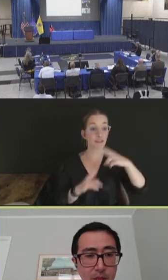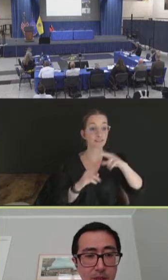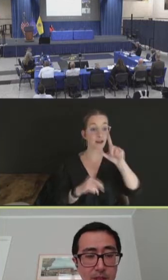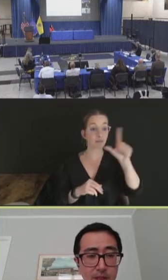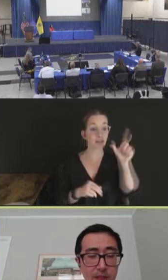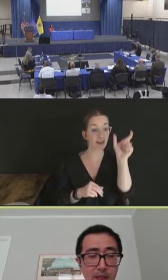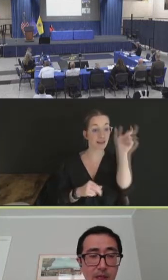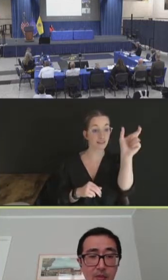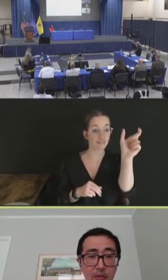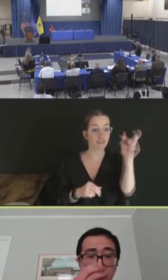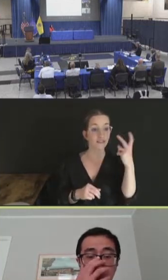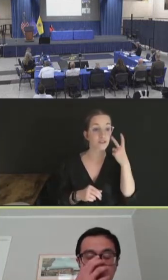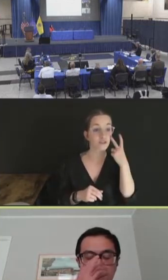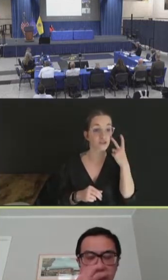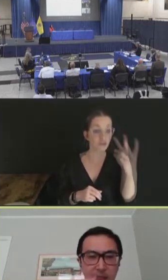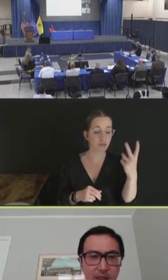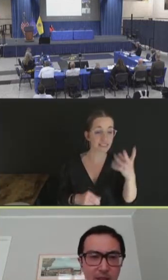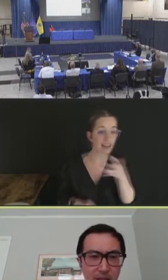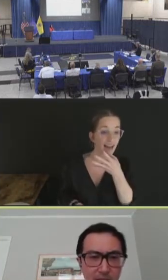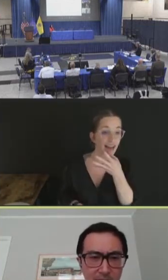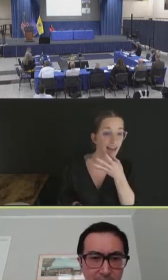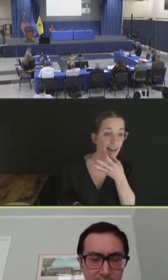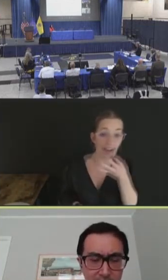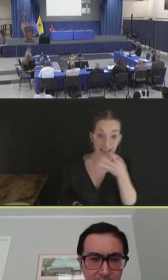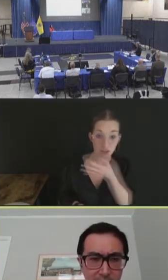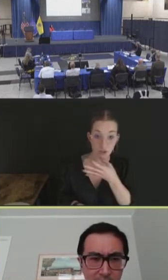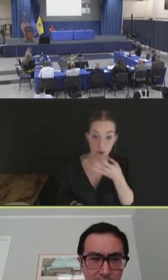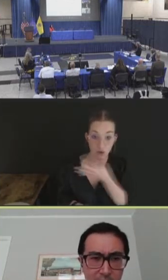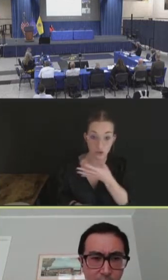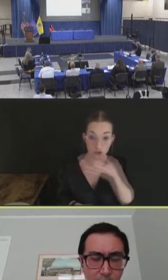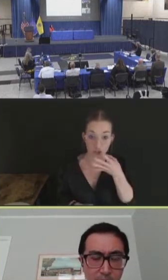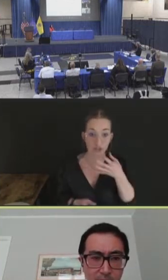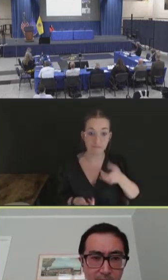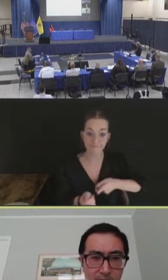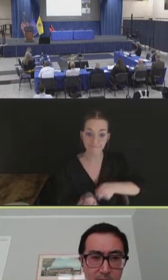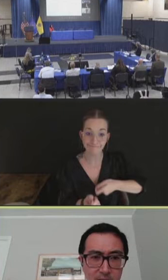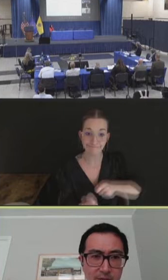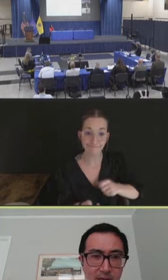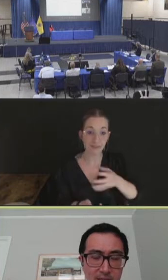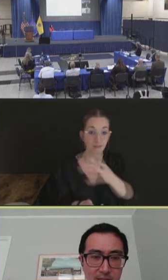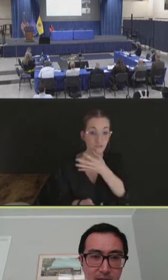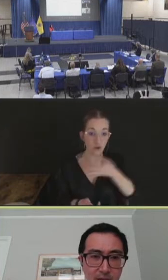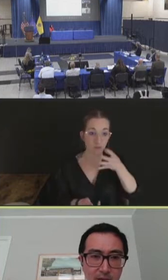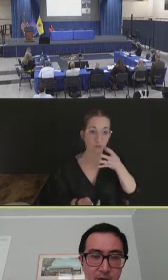you can see -- particularly in that fourth phase which is vaccine era,